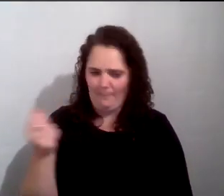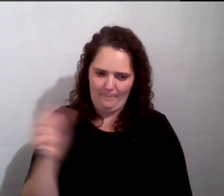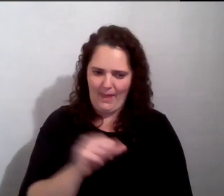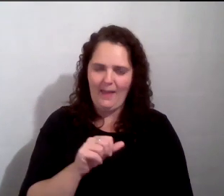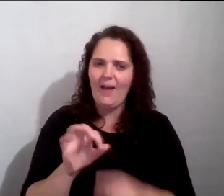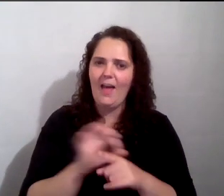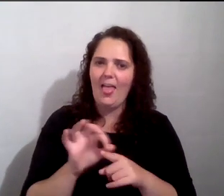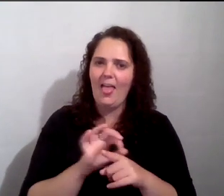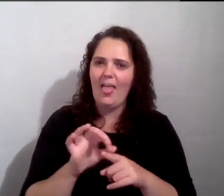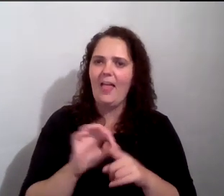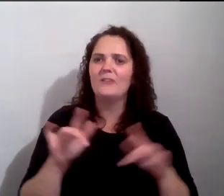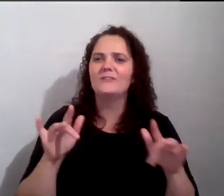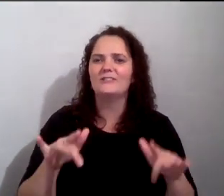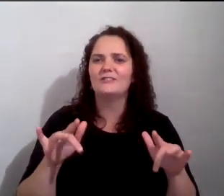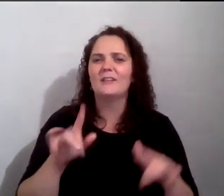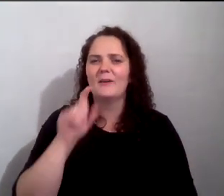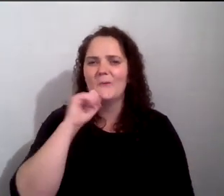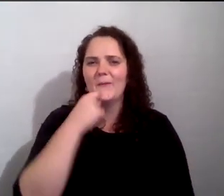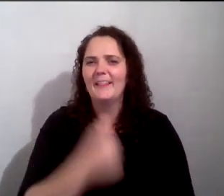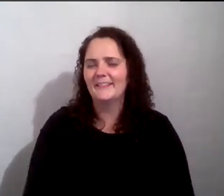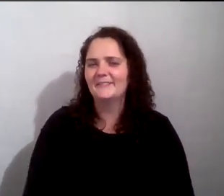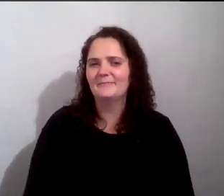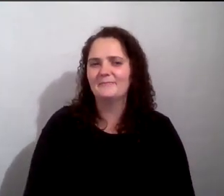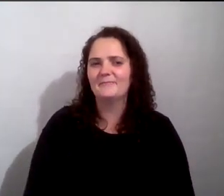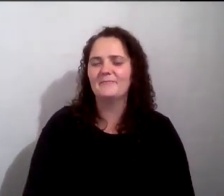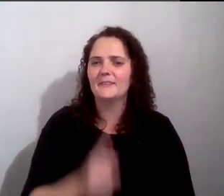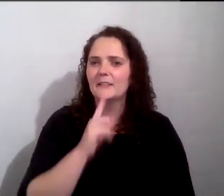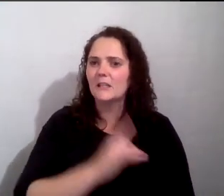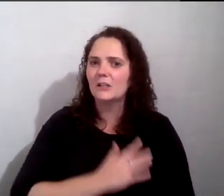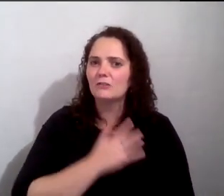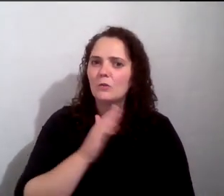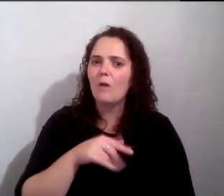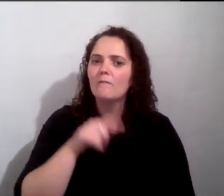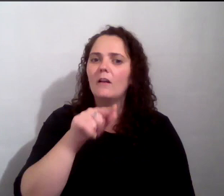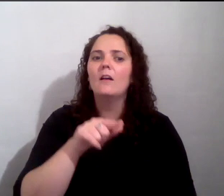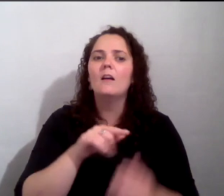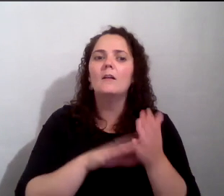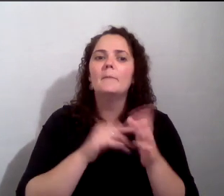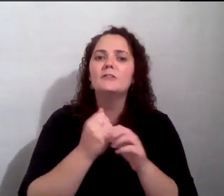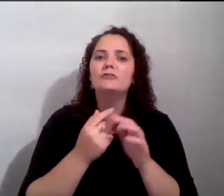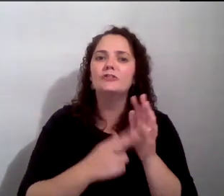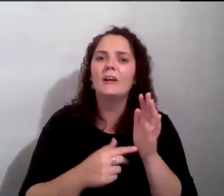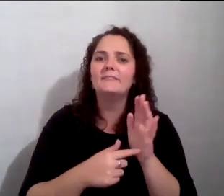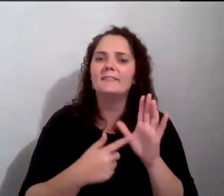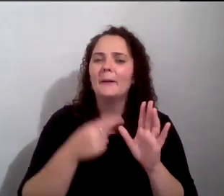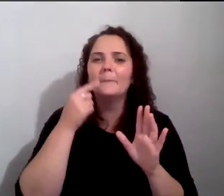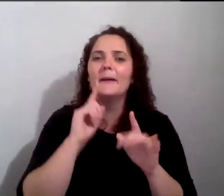know, I have to go back to colour at some point, not really quite yet. That magenta is so interesting too because I mean that's